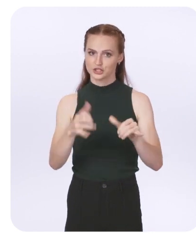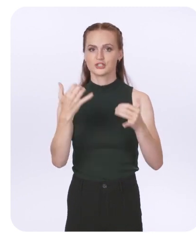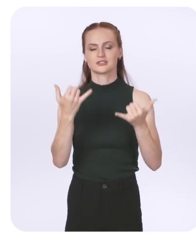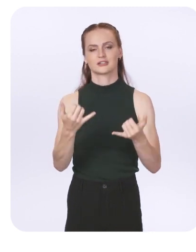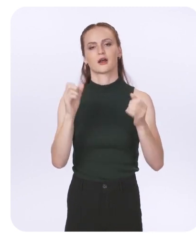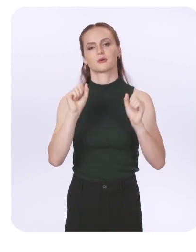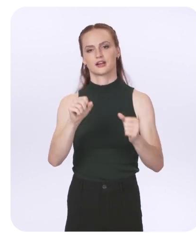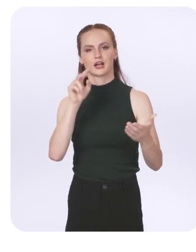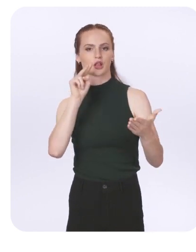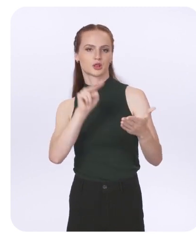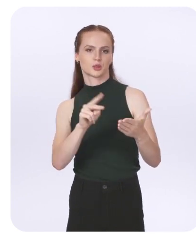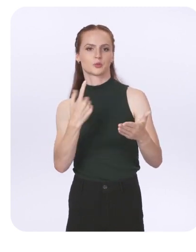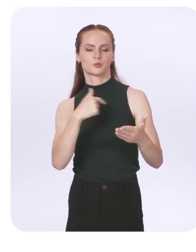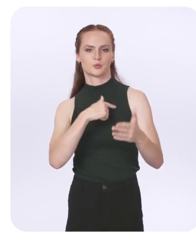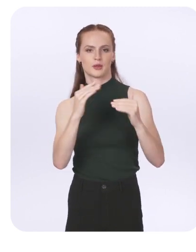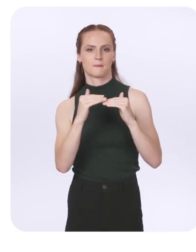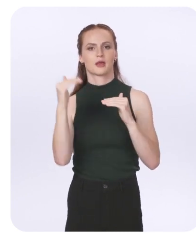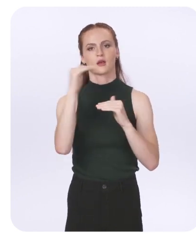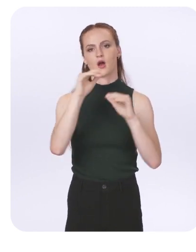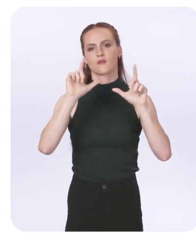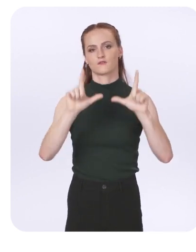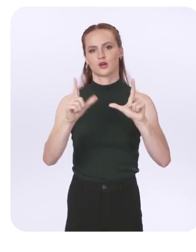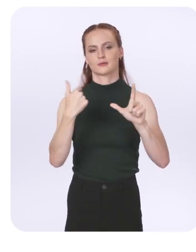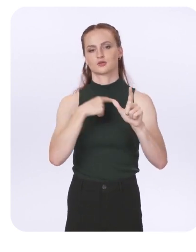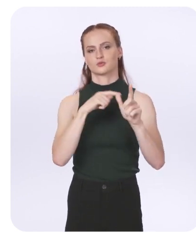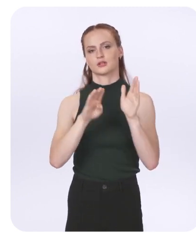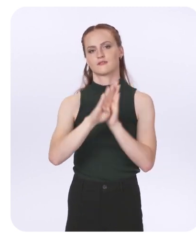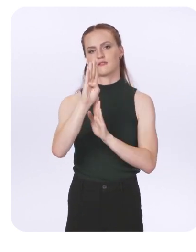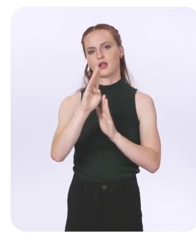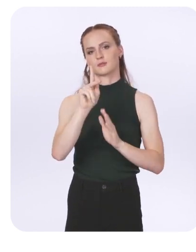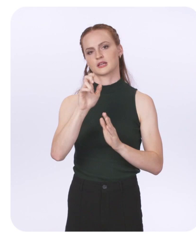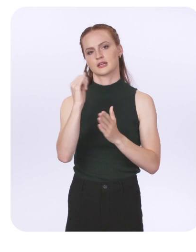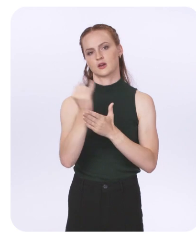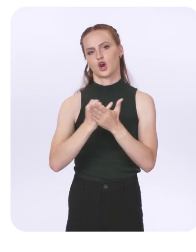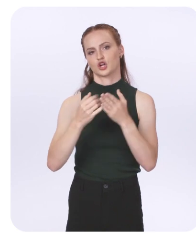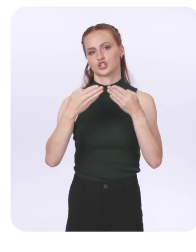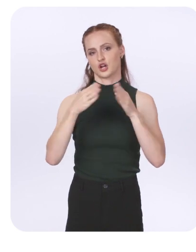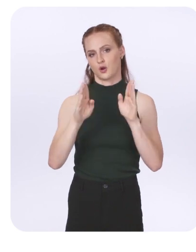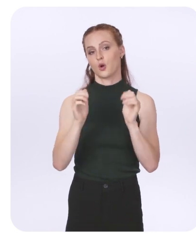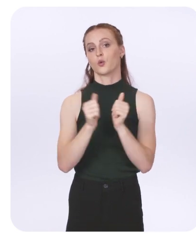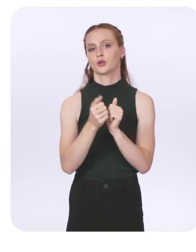It outlines basic technical requirements such as resolution five layer structure,